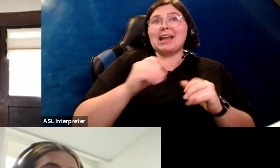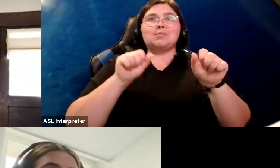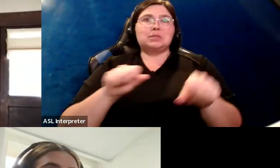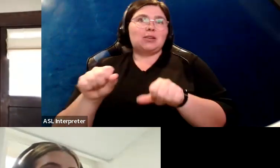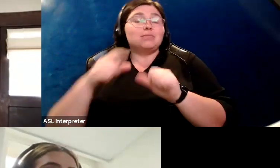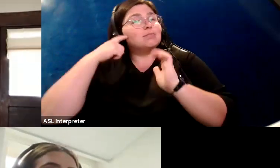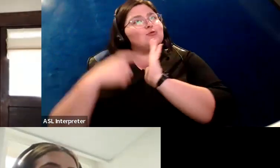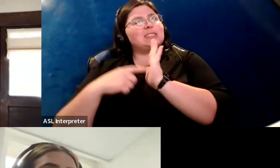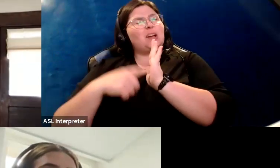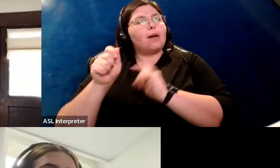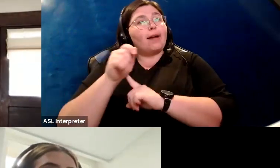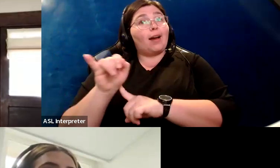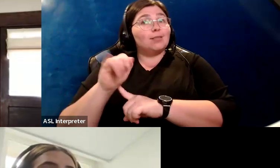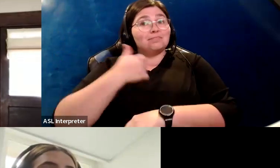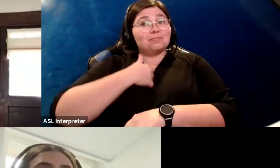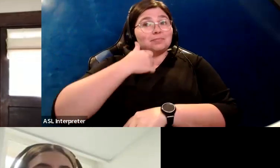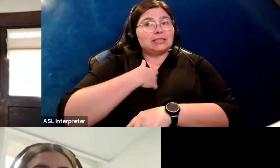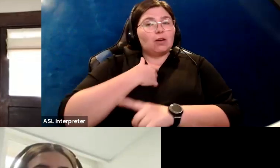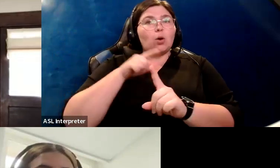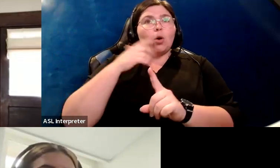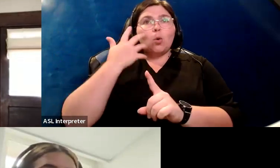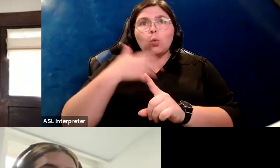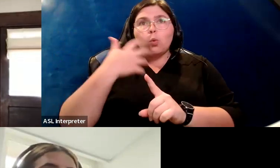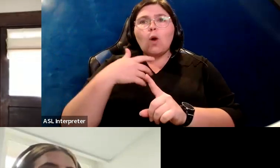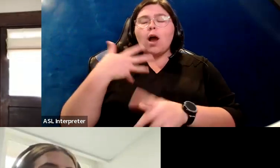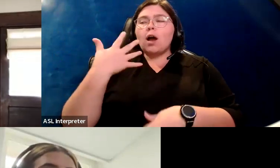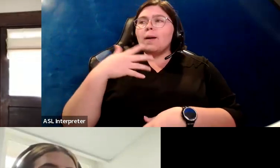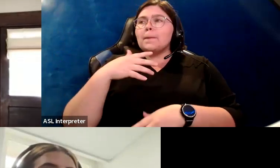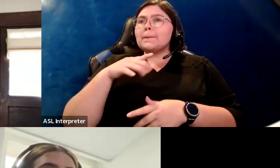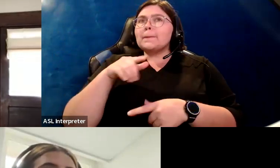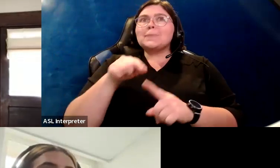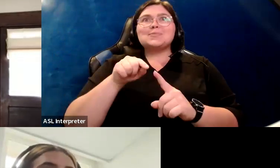I've experienced firsthand how accessibility can transform